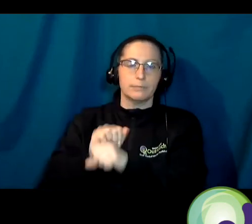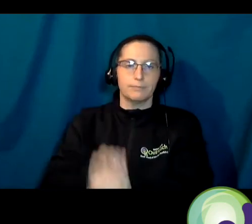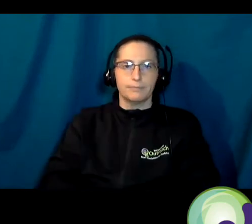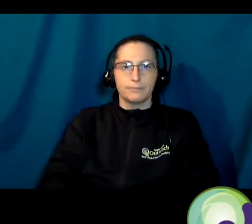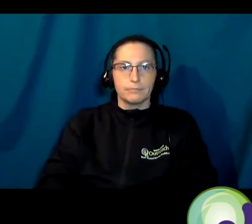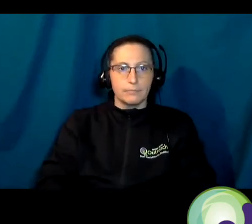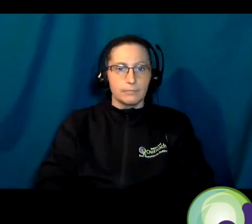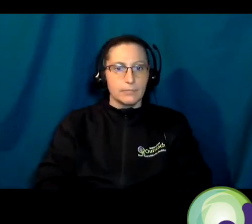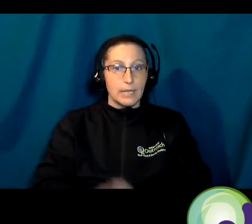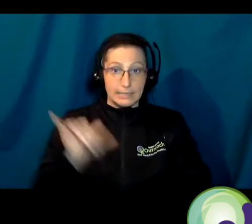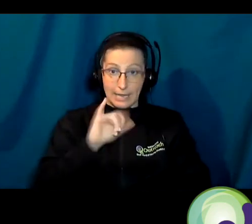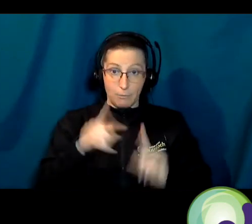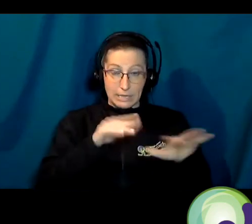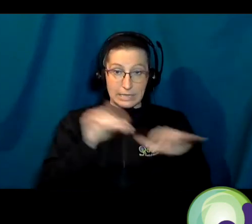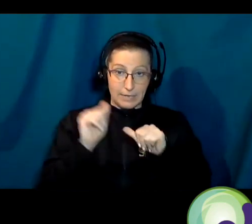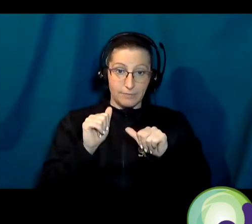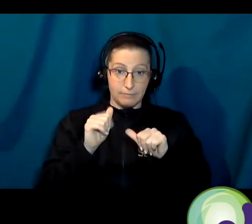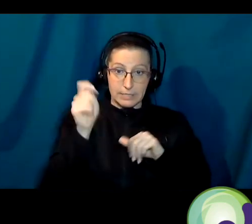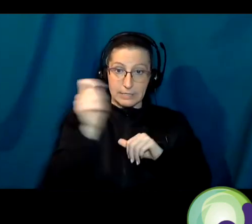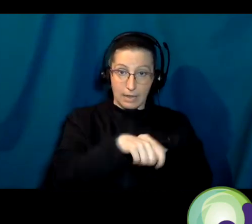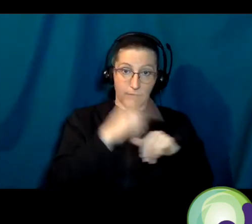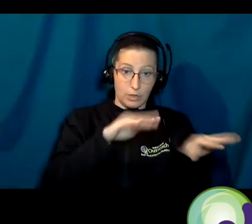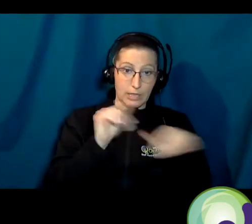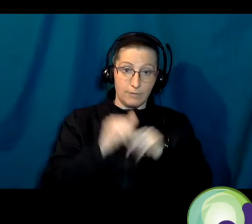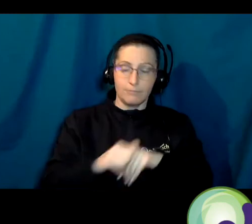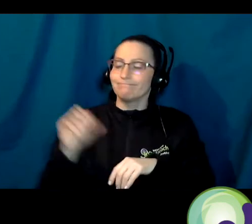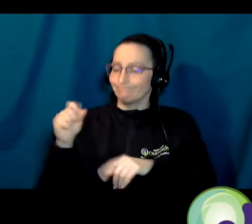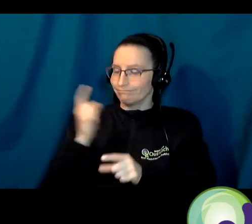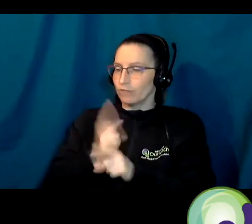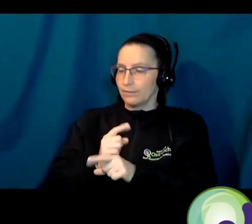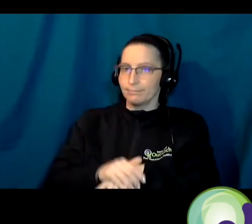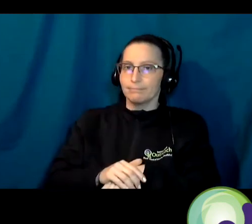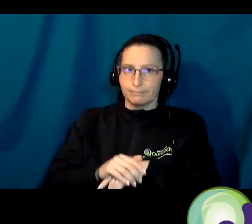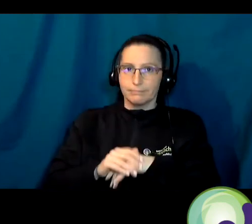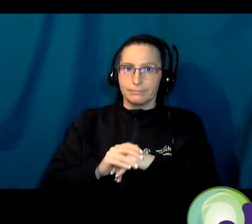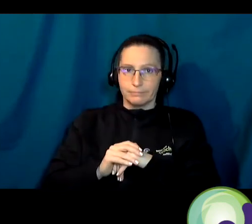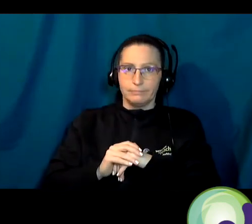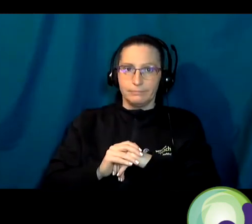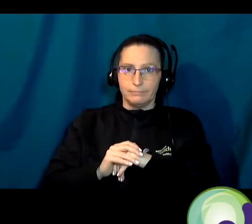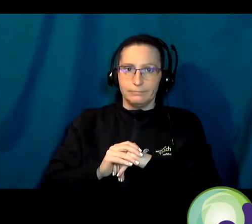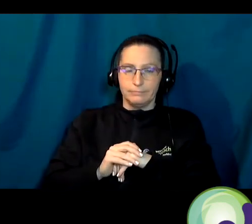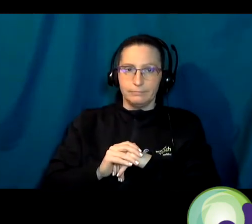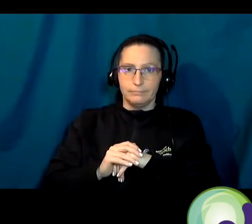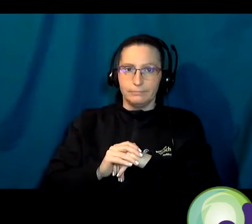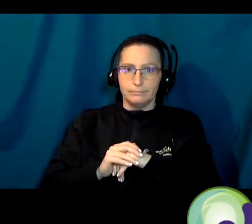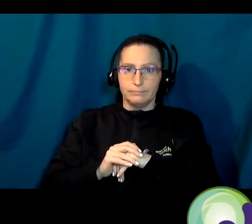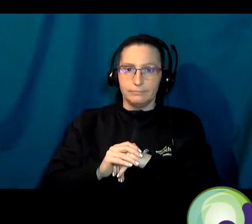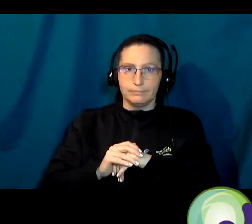when they leave at the end of the day they scan it to leave? >>Correct >>So sick days. holidays,